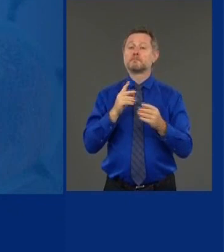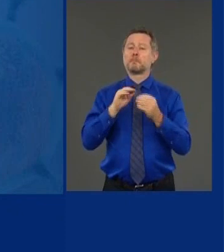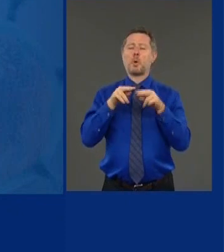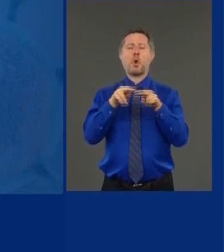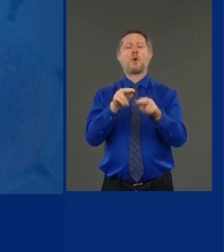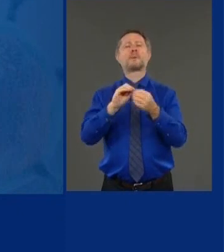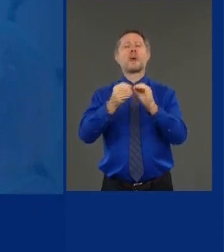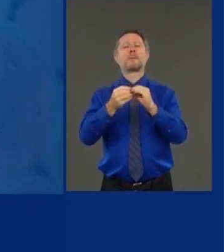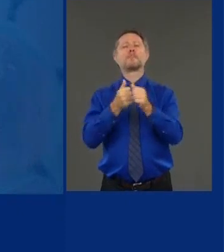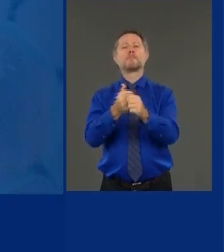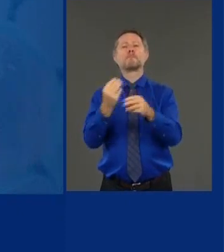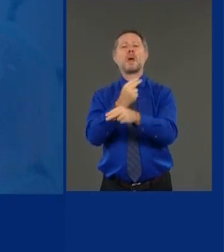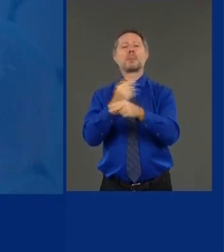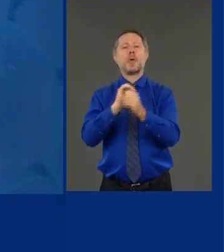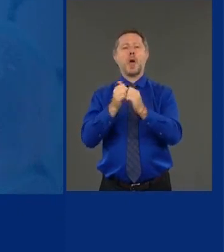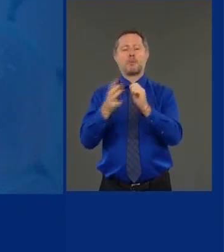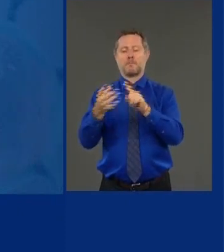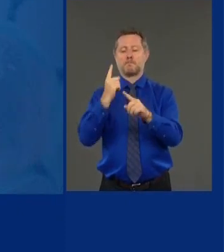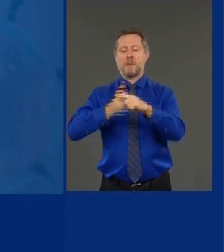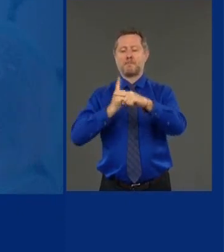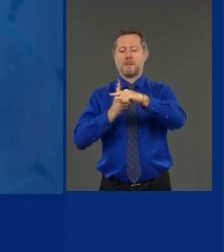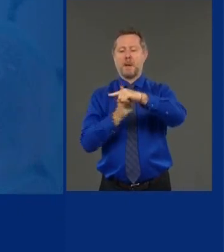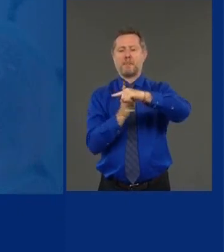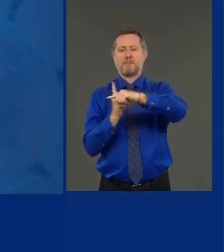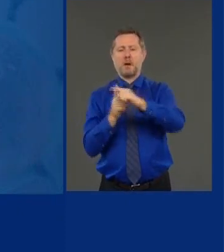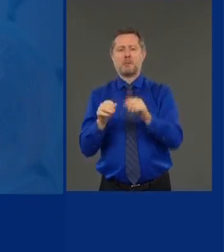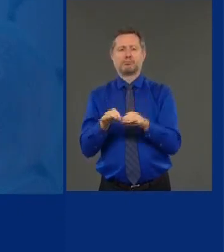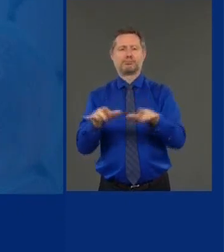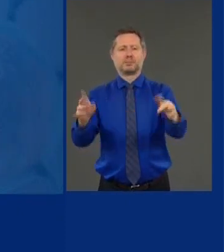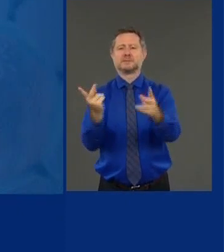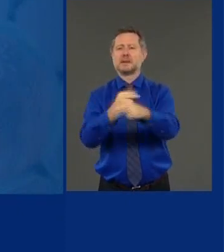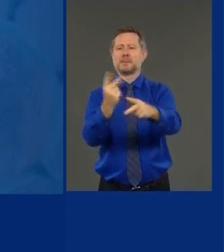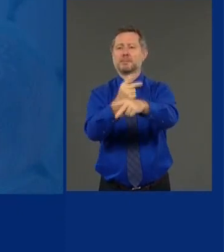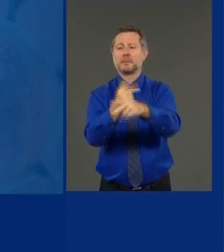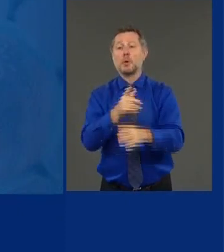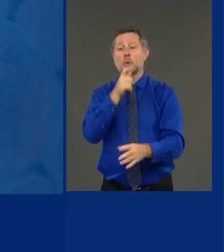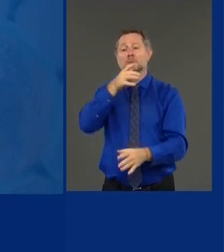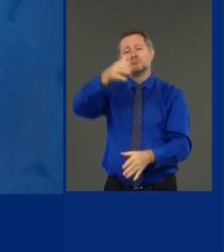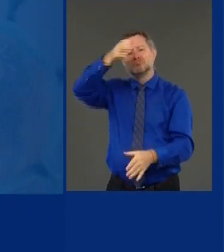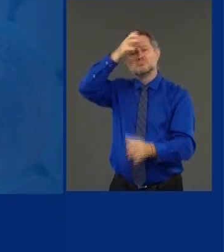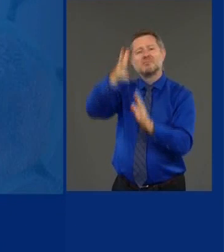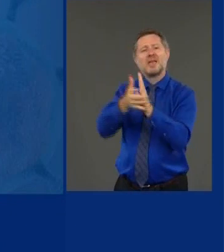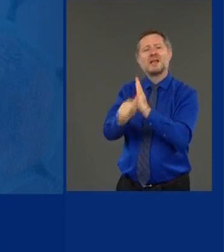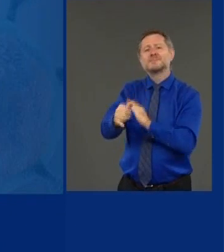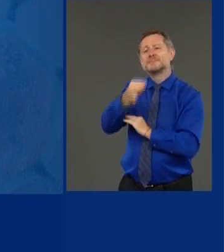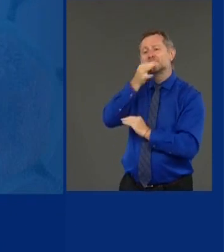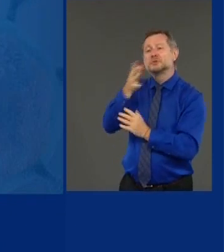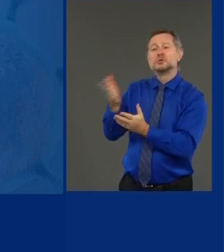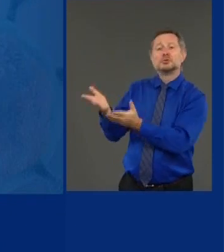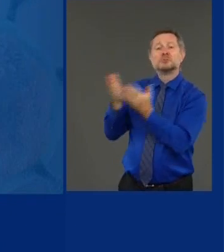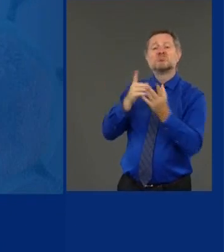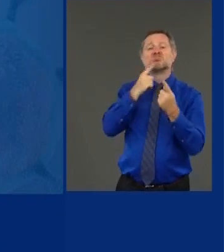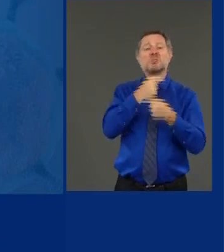IT'S NOT A NEW PHASE. IT WAS A MATHEMATICAL EQUATION THAT YOU JUST HAVE TO FACTOR